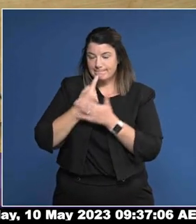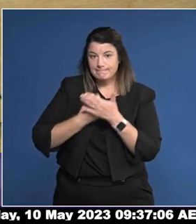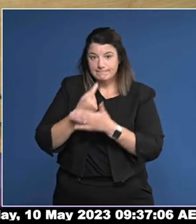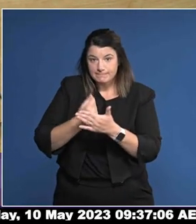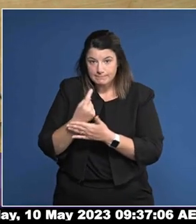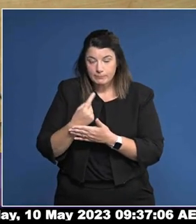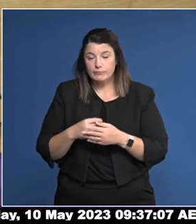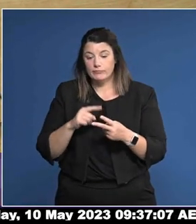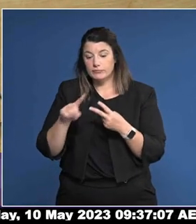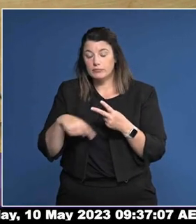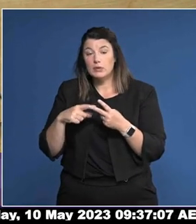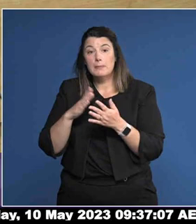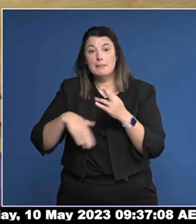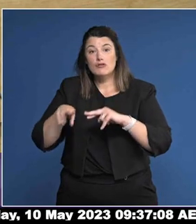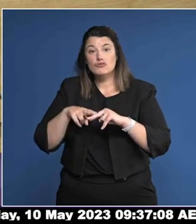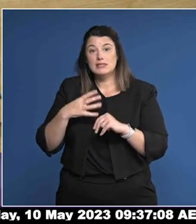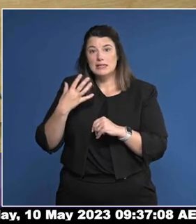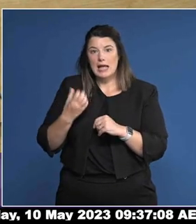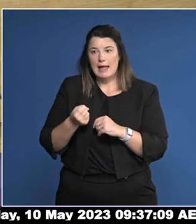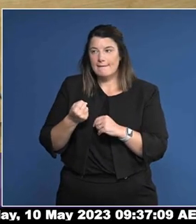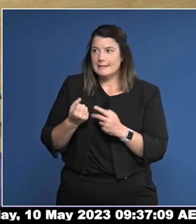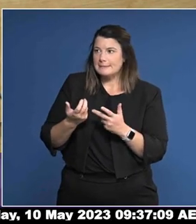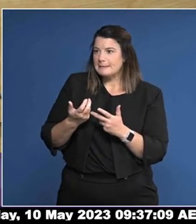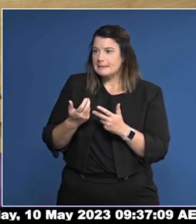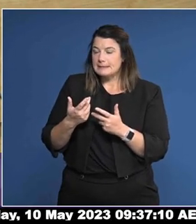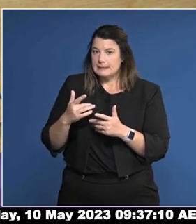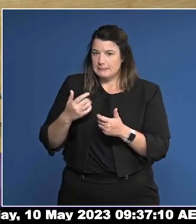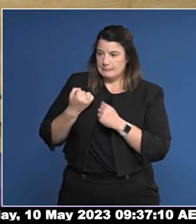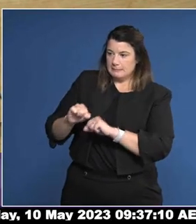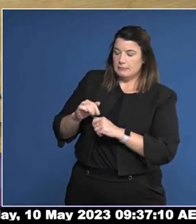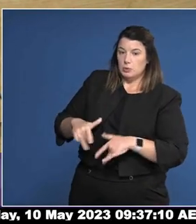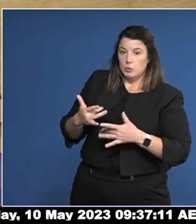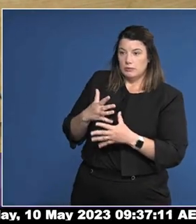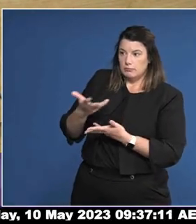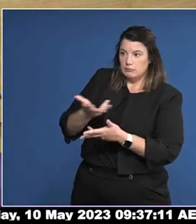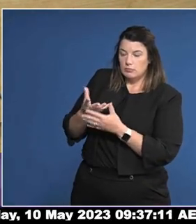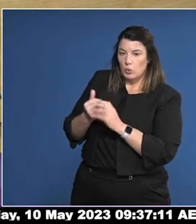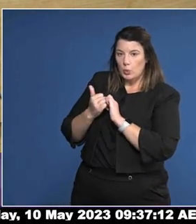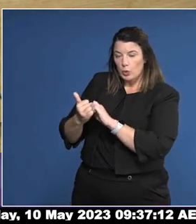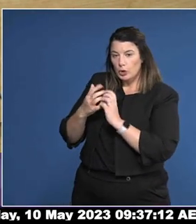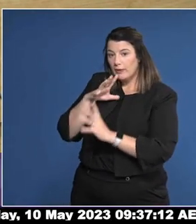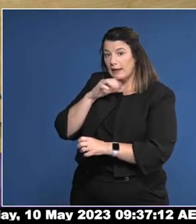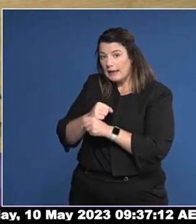parents have a hostility to engagement with government or other agencies, and if parents